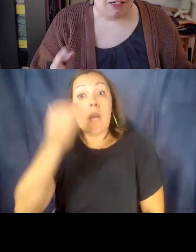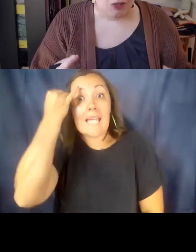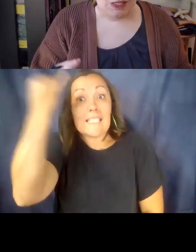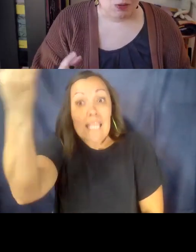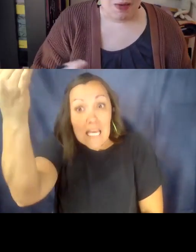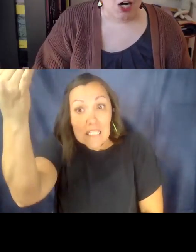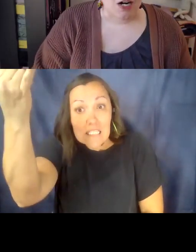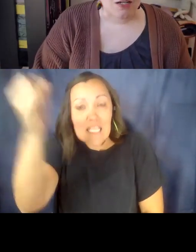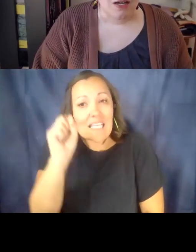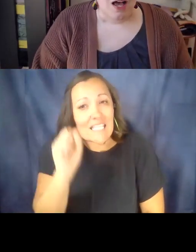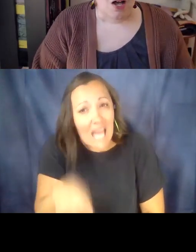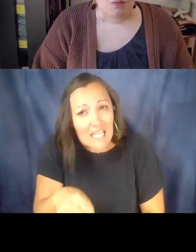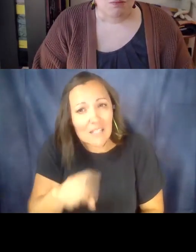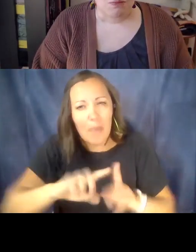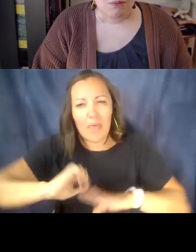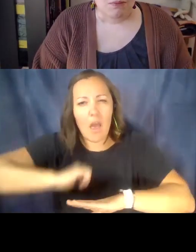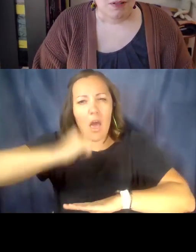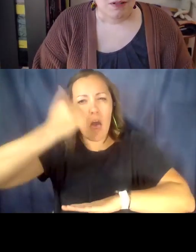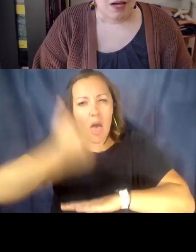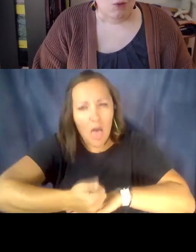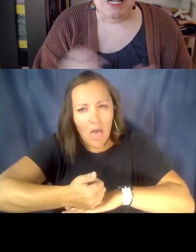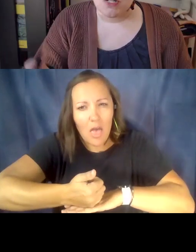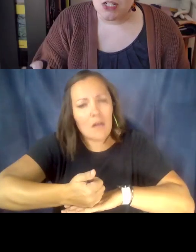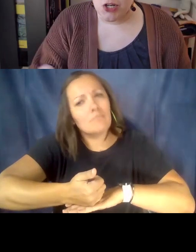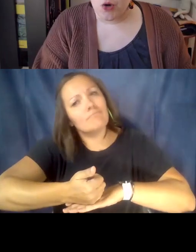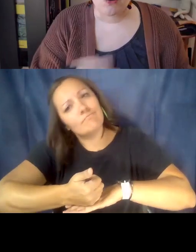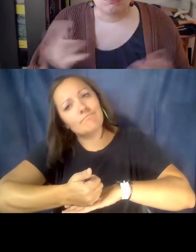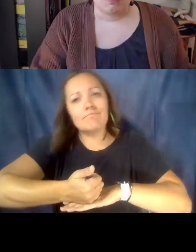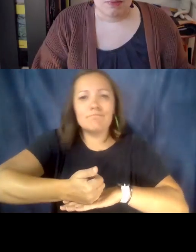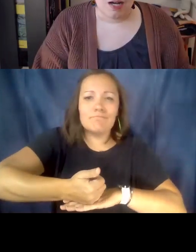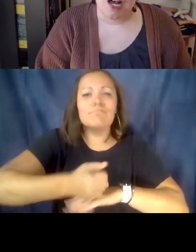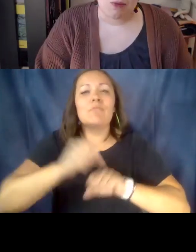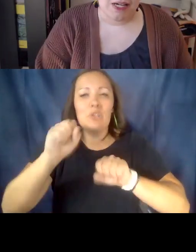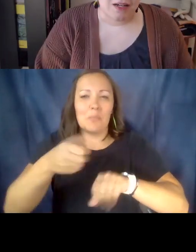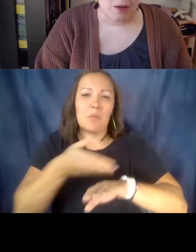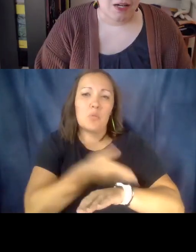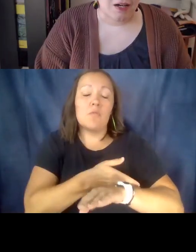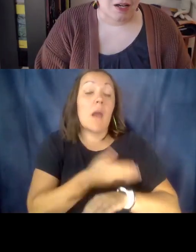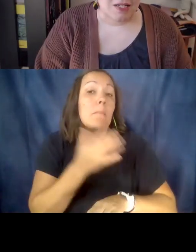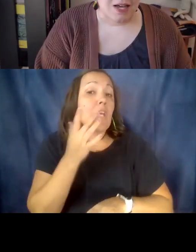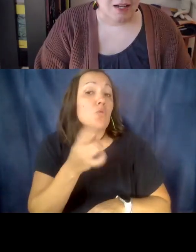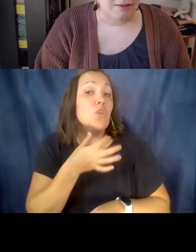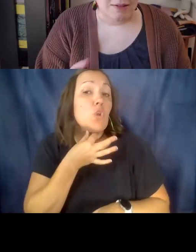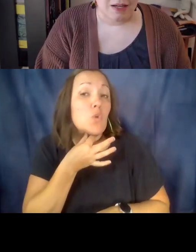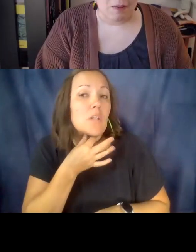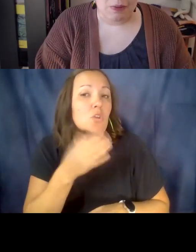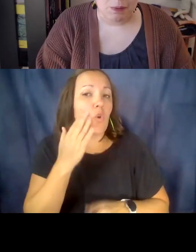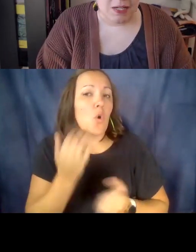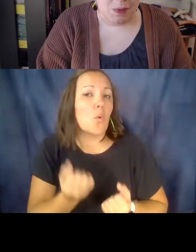could be a little bit better and it's I will be interested to know how many people that speak